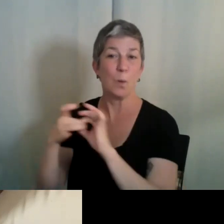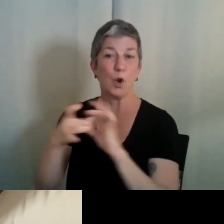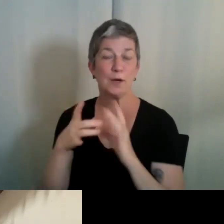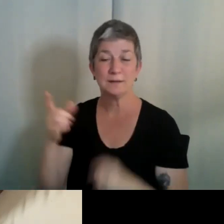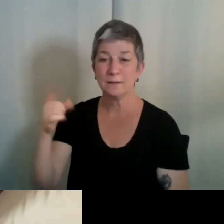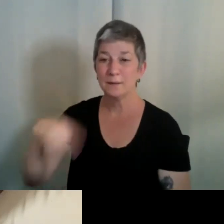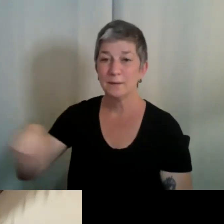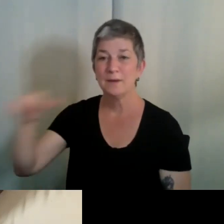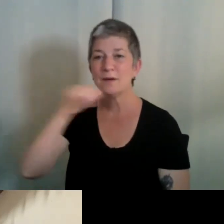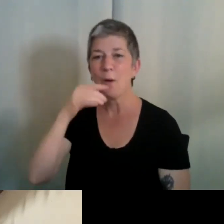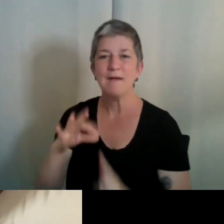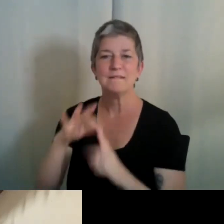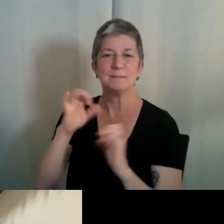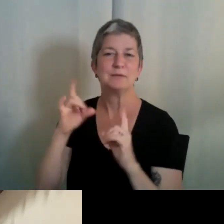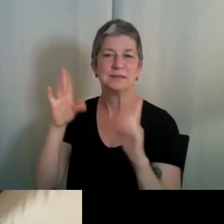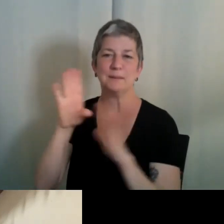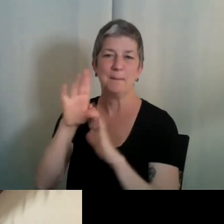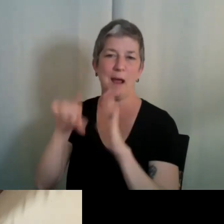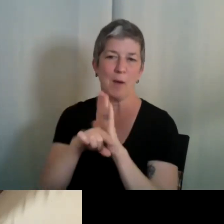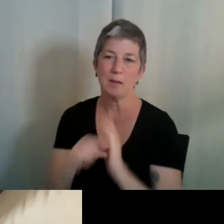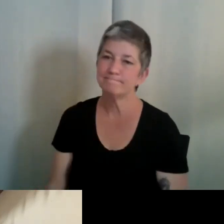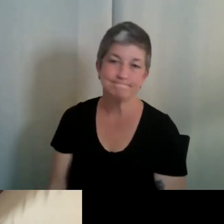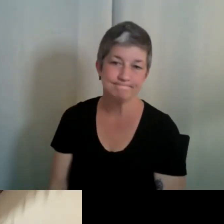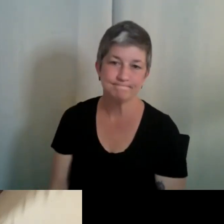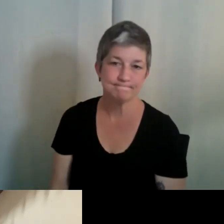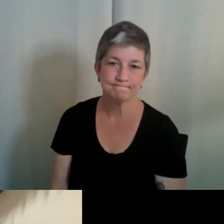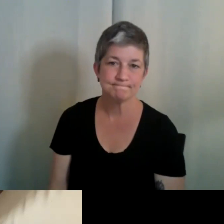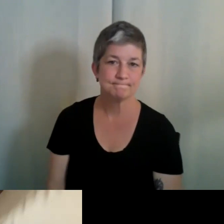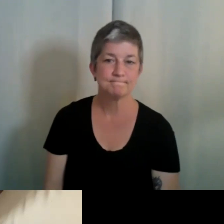a special education background. A lot of them have a general